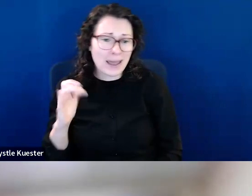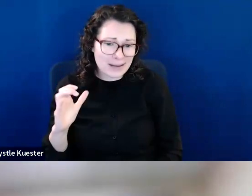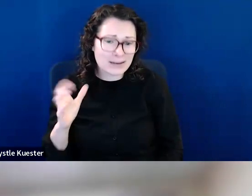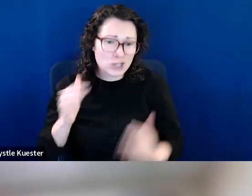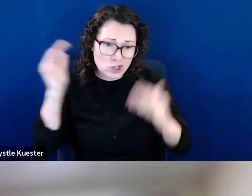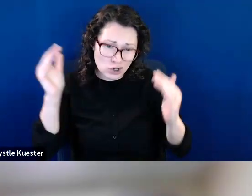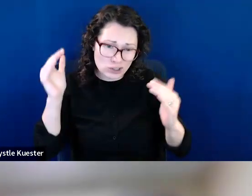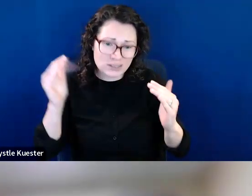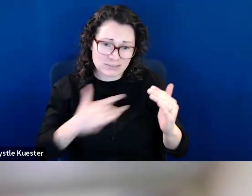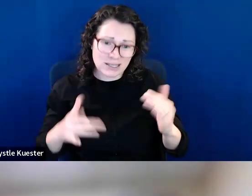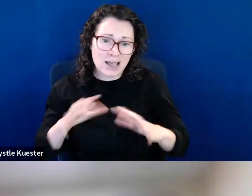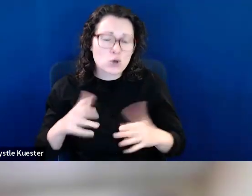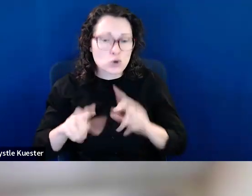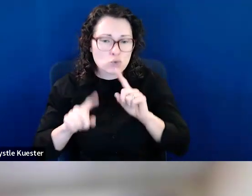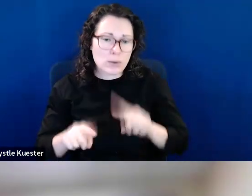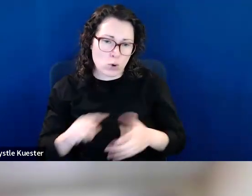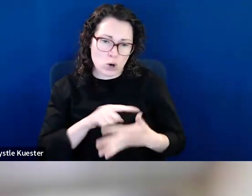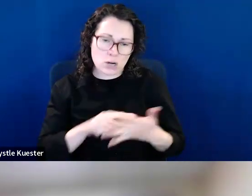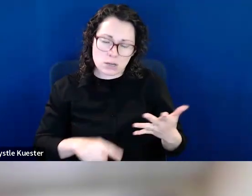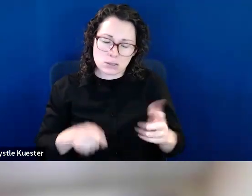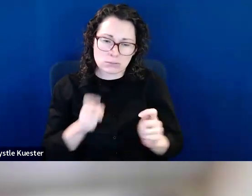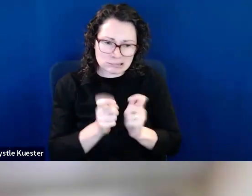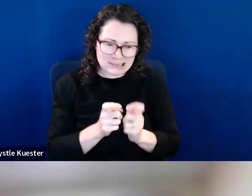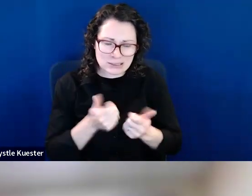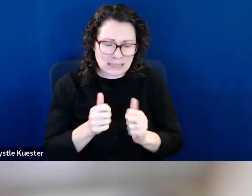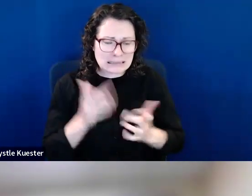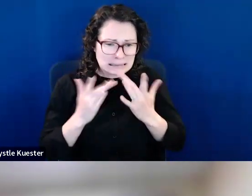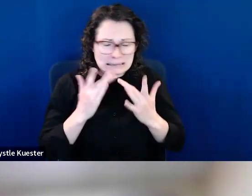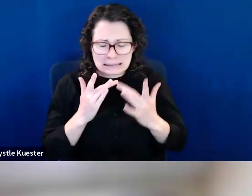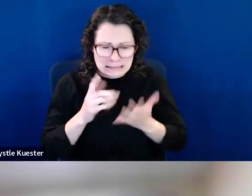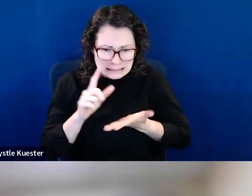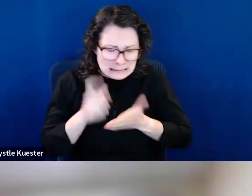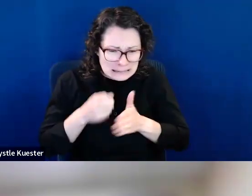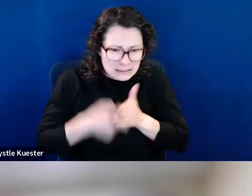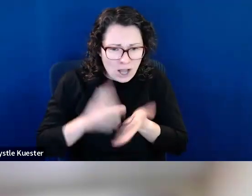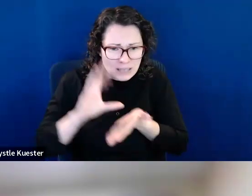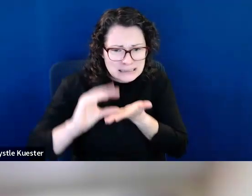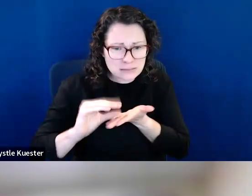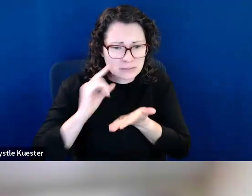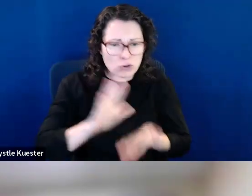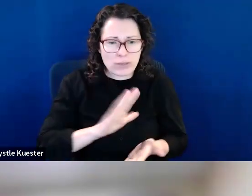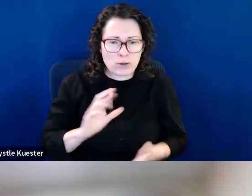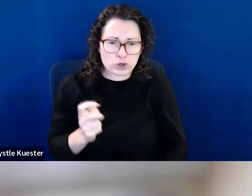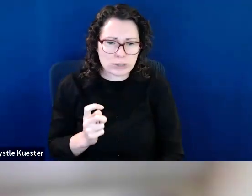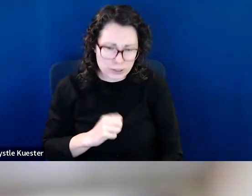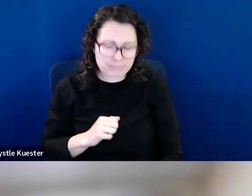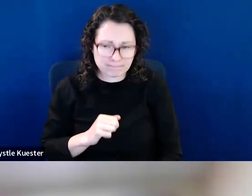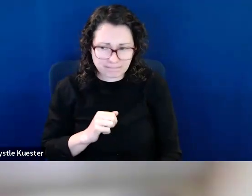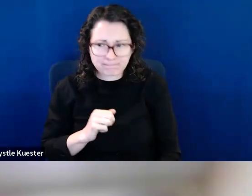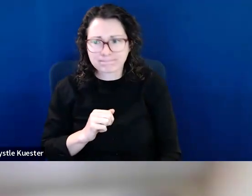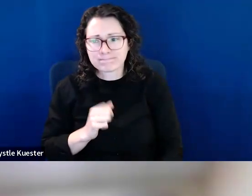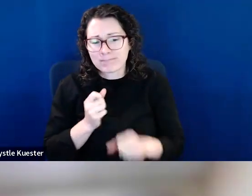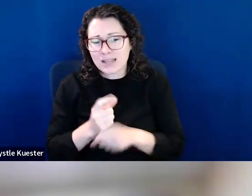report taking these measures to try to cut the costs of their prescription drugs. Every Oregonian